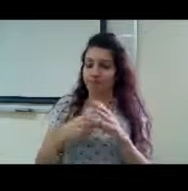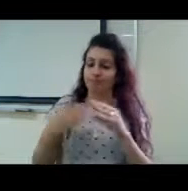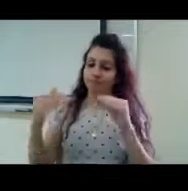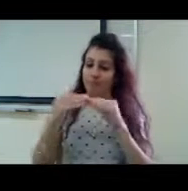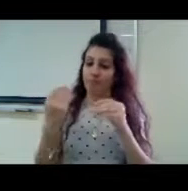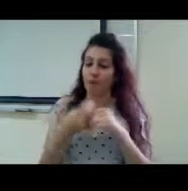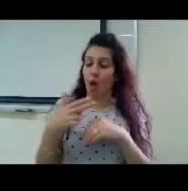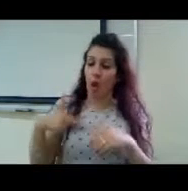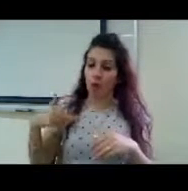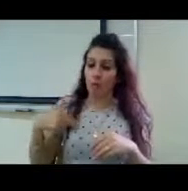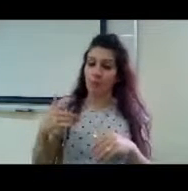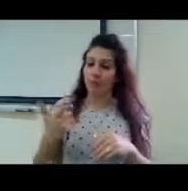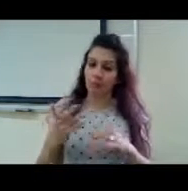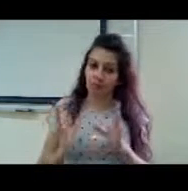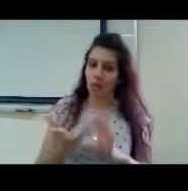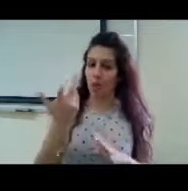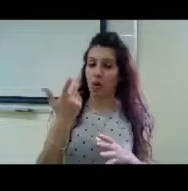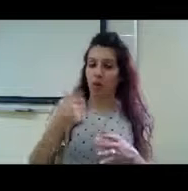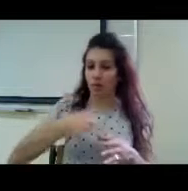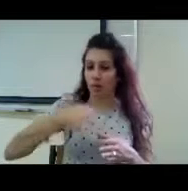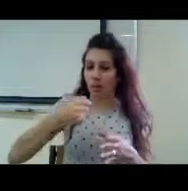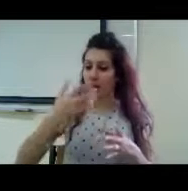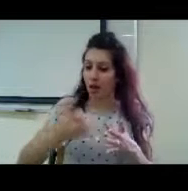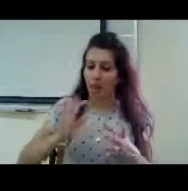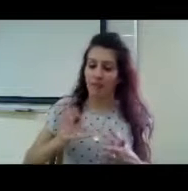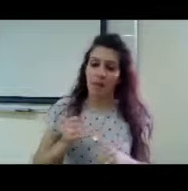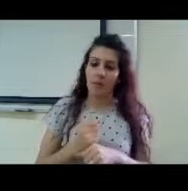that's been aligned to the curricula available to those that have internet